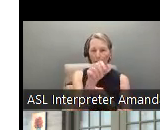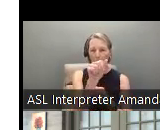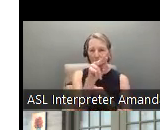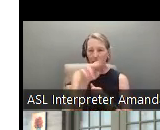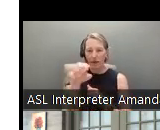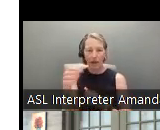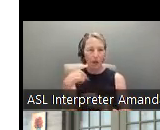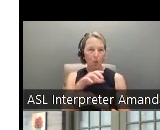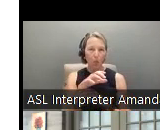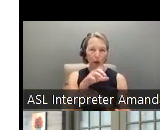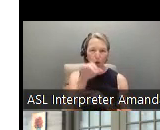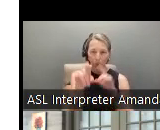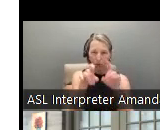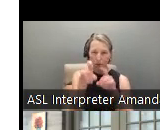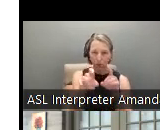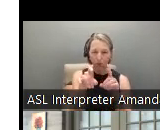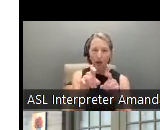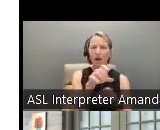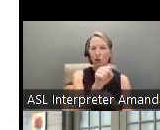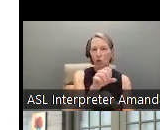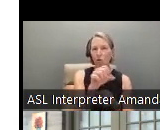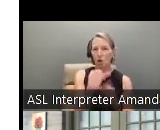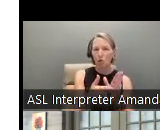conduct a series of questions that Social Security requires us to ask